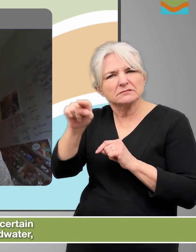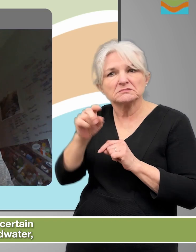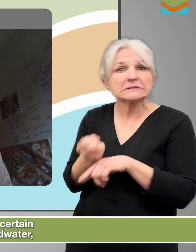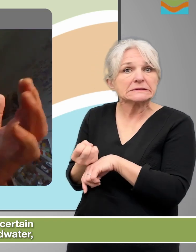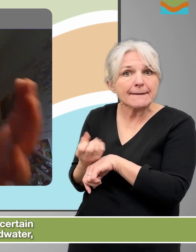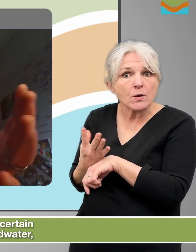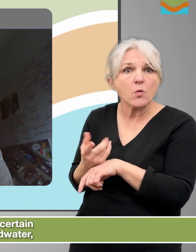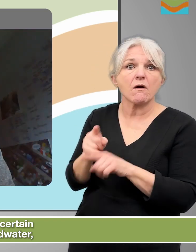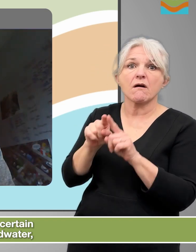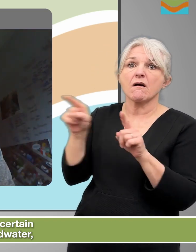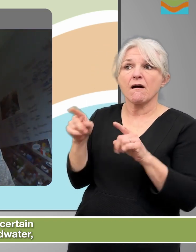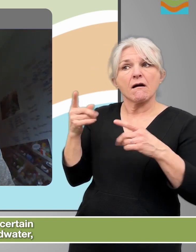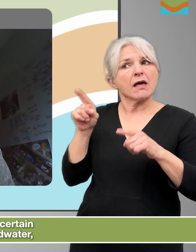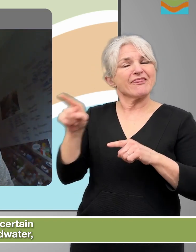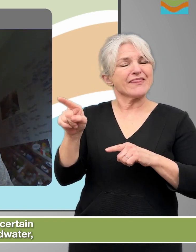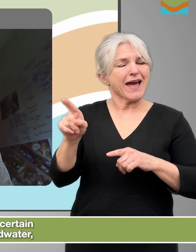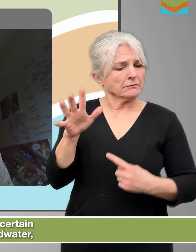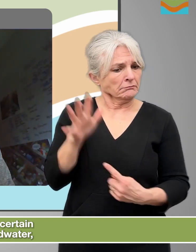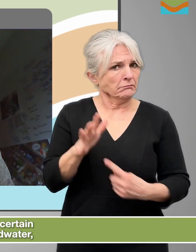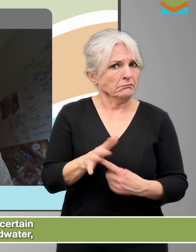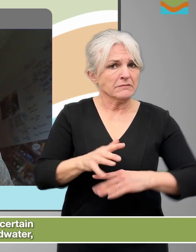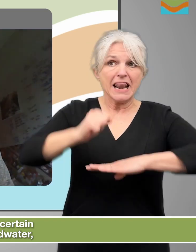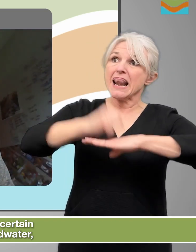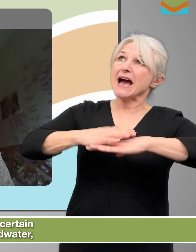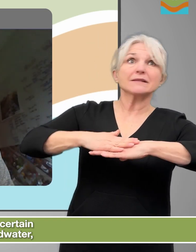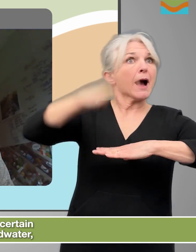we set certain areas aside for certain functions that might be groundwater,